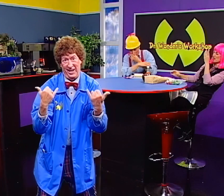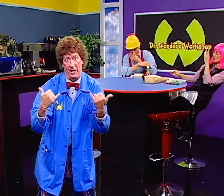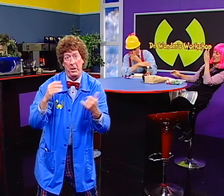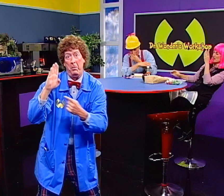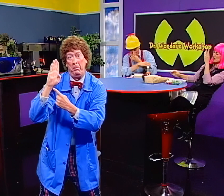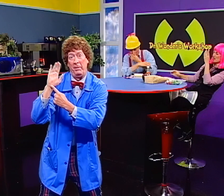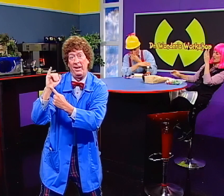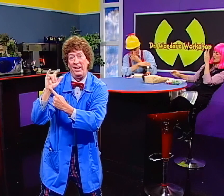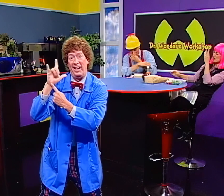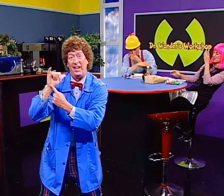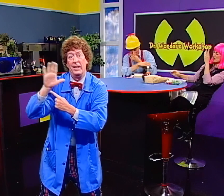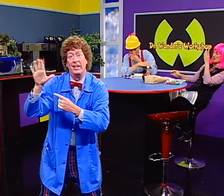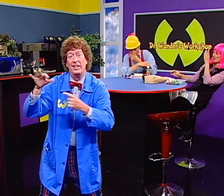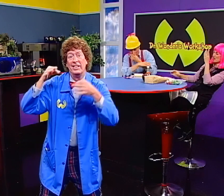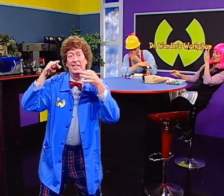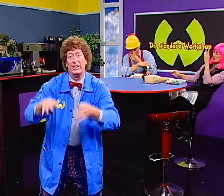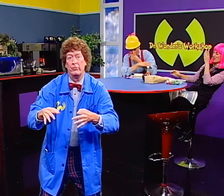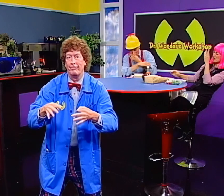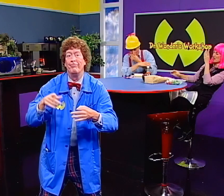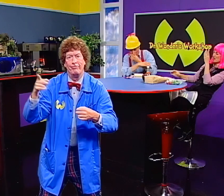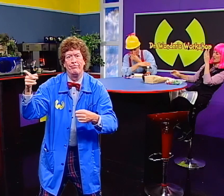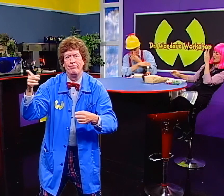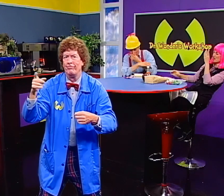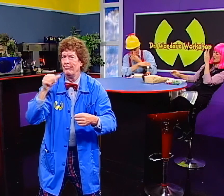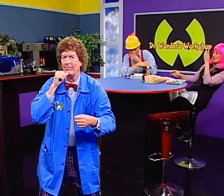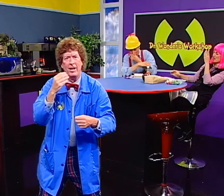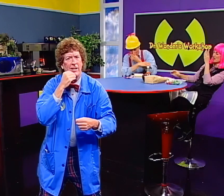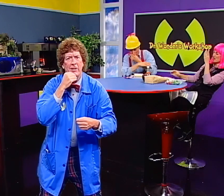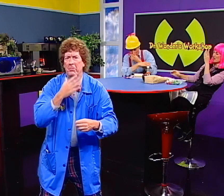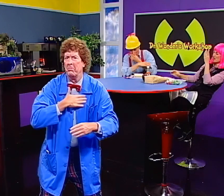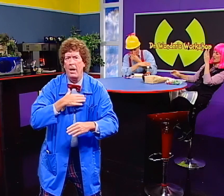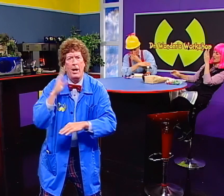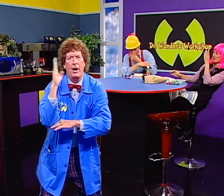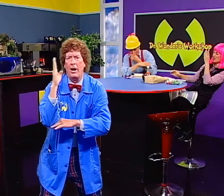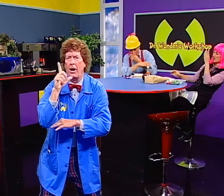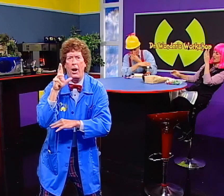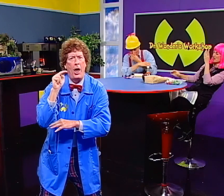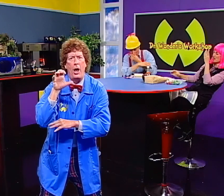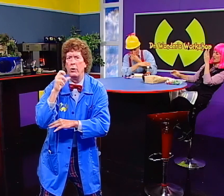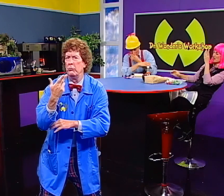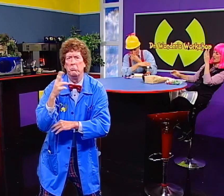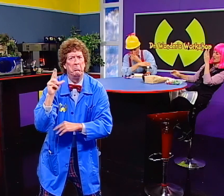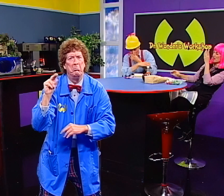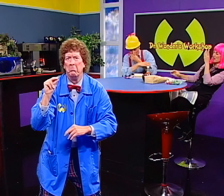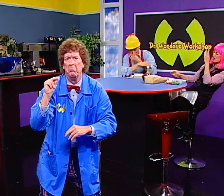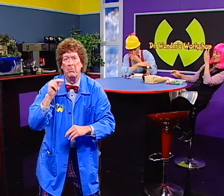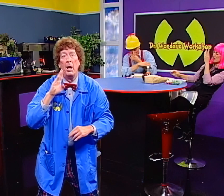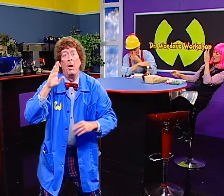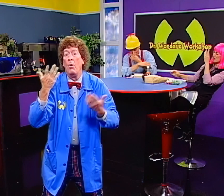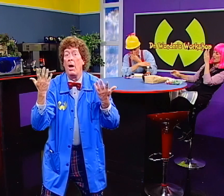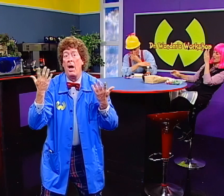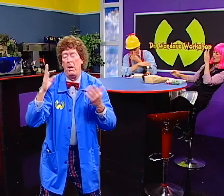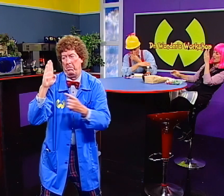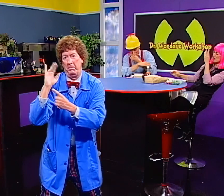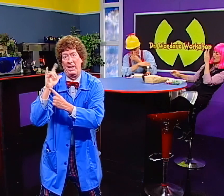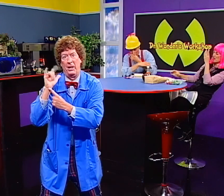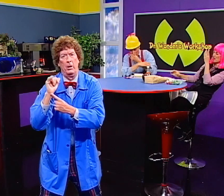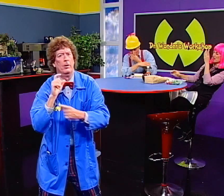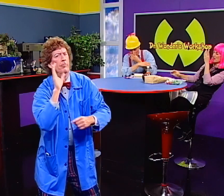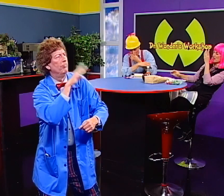BUT THE DIFFERENCE NOW IS THAT BILLY HAS DECIDED NOT TO EAT MY LUNCH. NO.